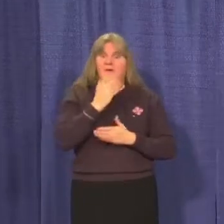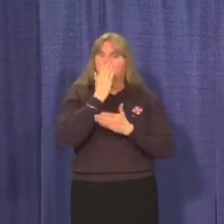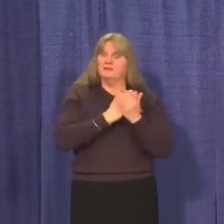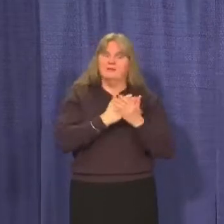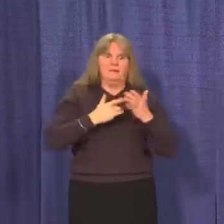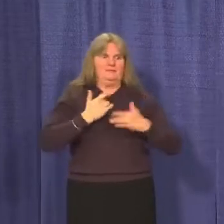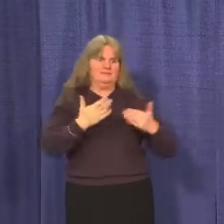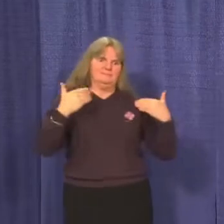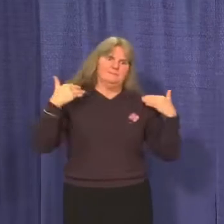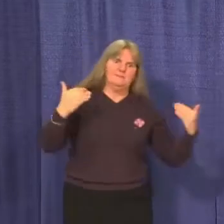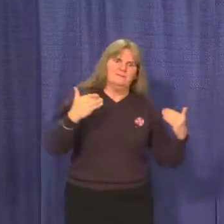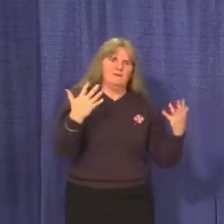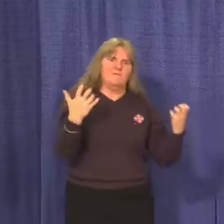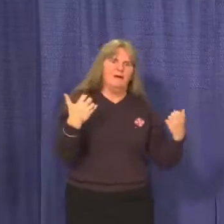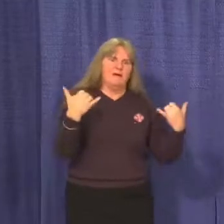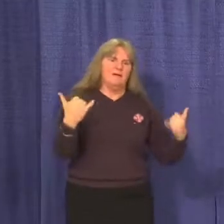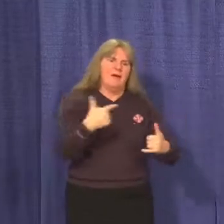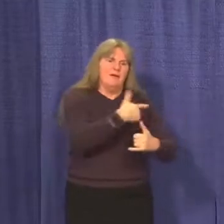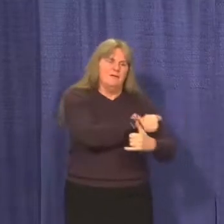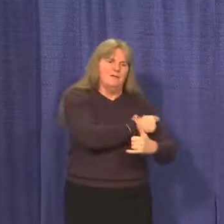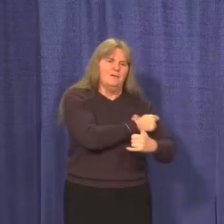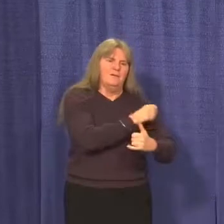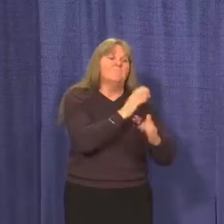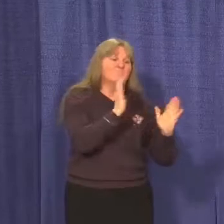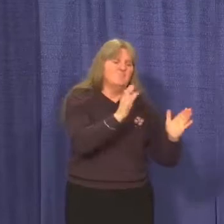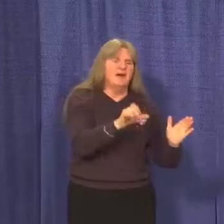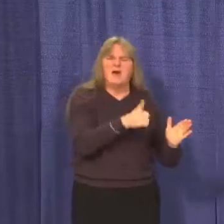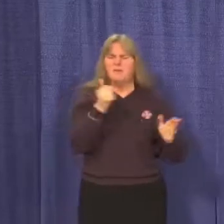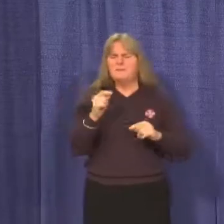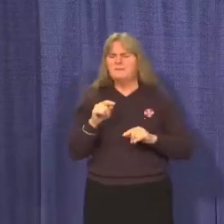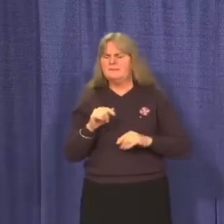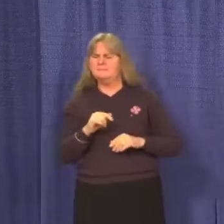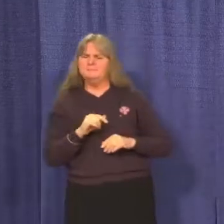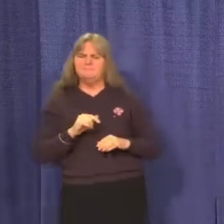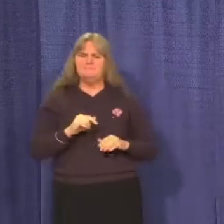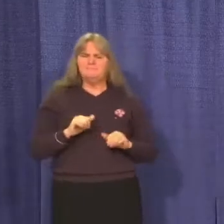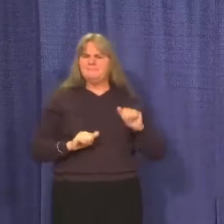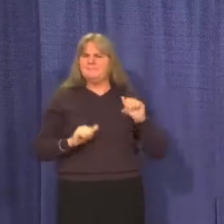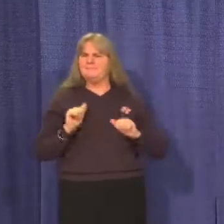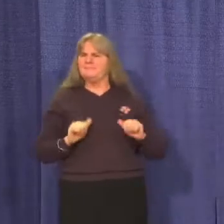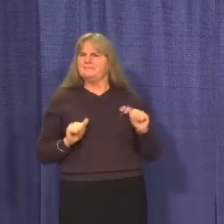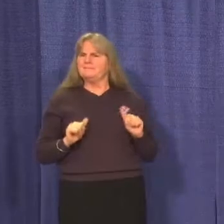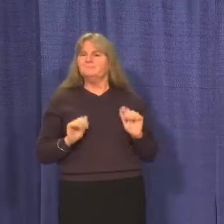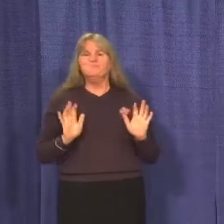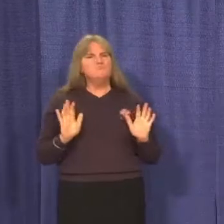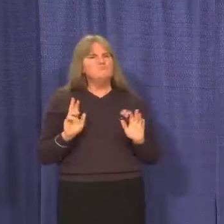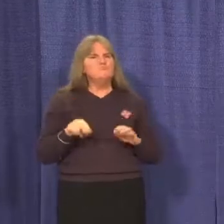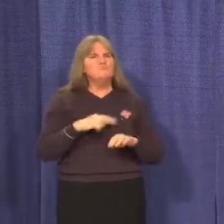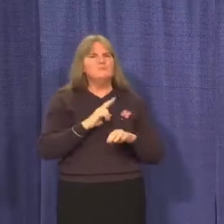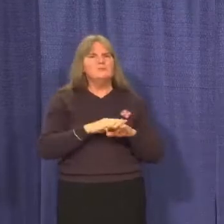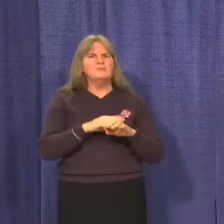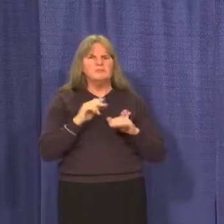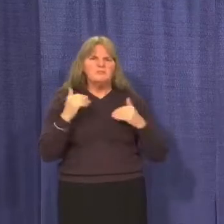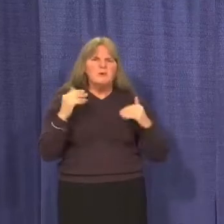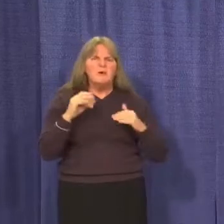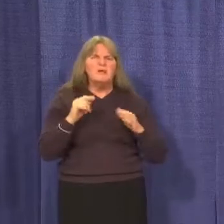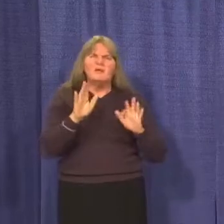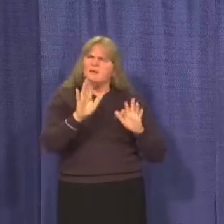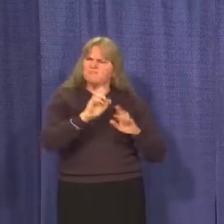are almost knocking down the doors to get a vaccine, not everyone might be ready to step forward right now. That is normal in we will